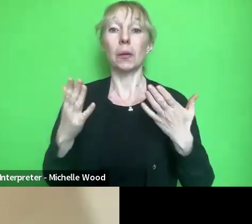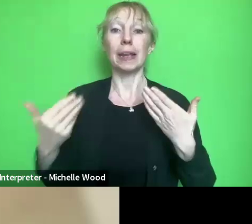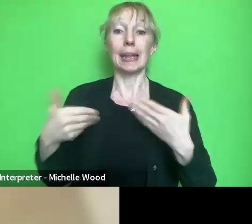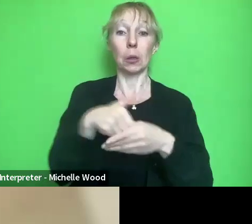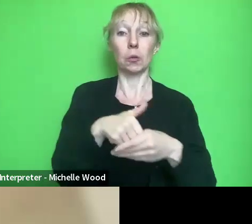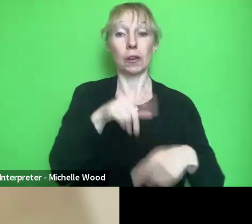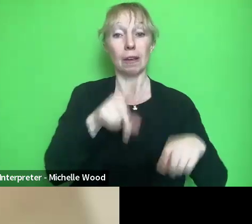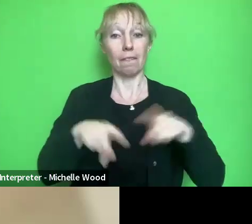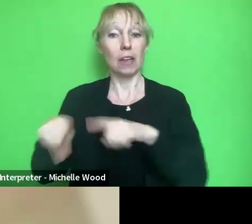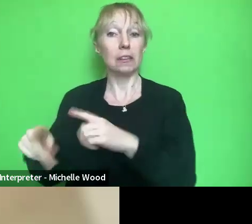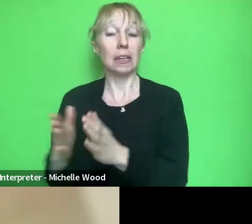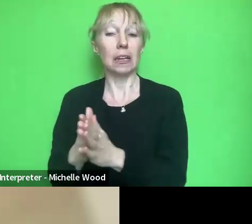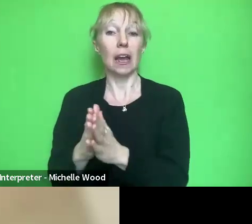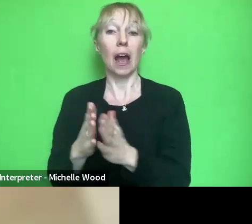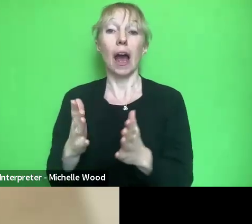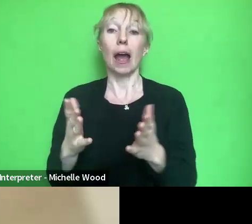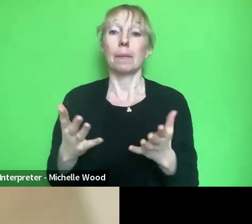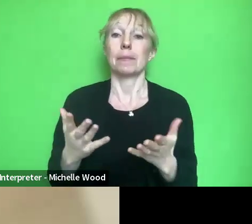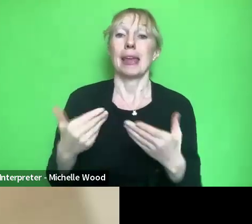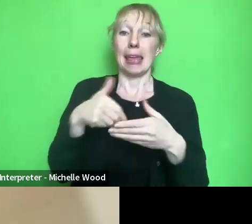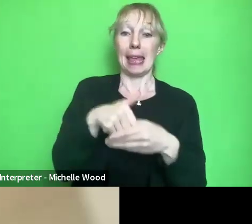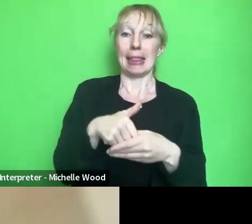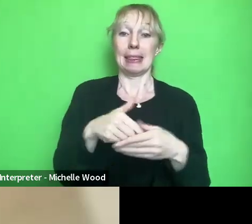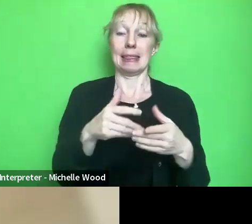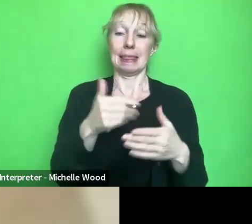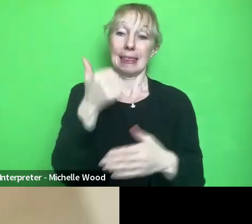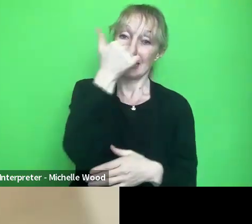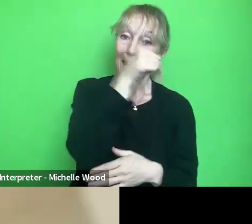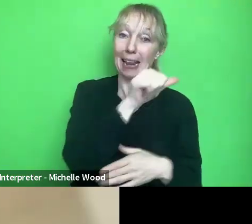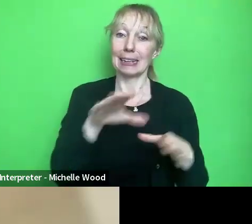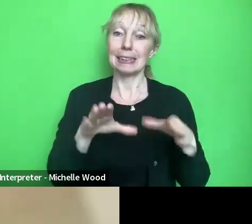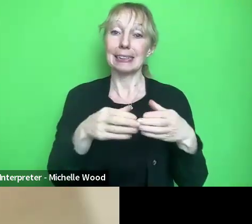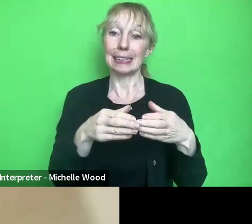So I sit within our talent team but since I joined the business